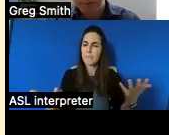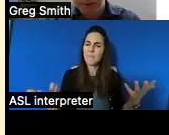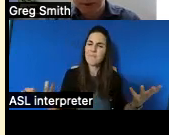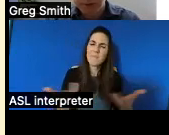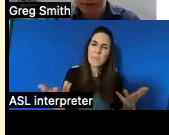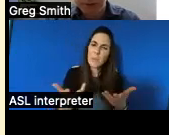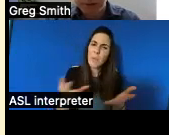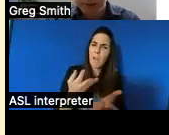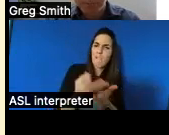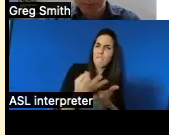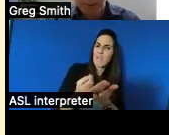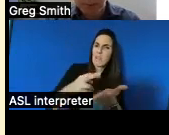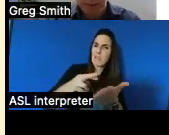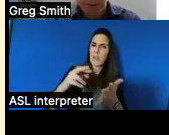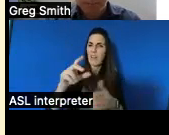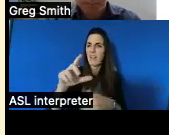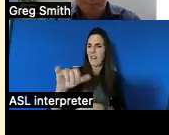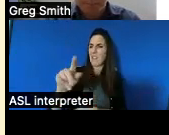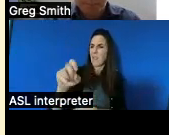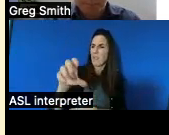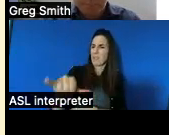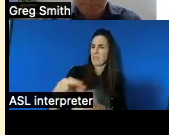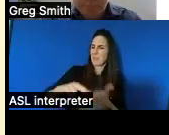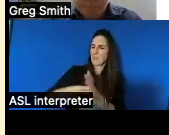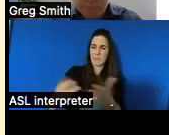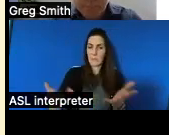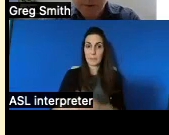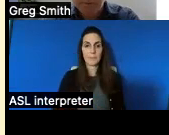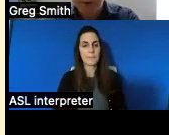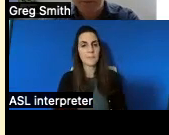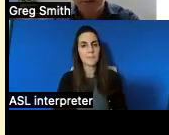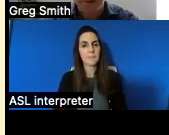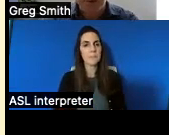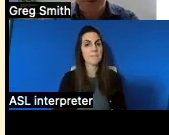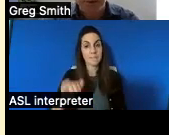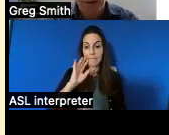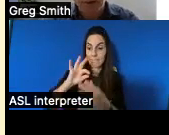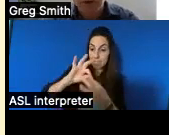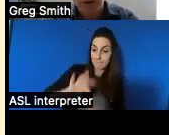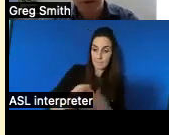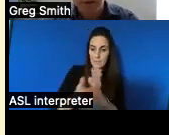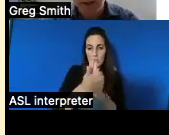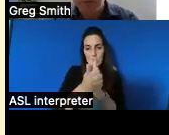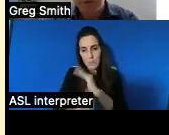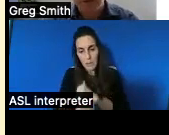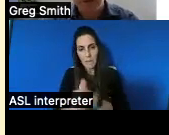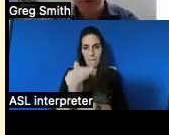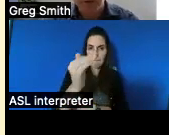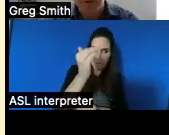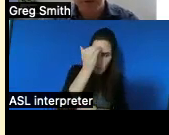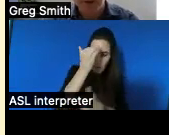financial literacy well it's all about the skills and knowledge and behaviors that individuals must